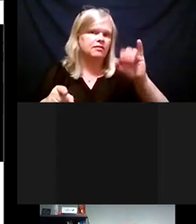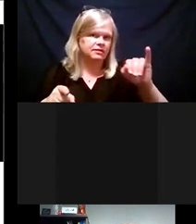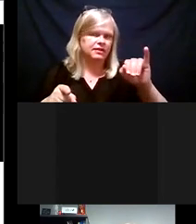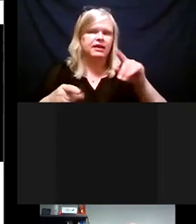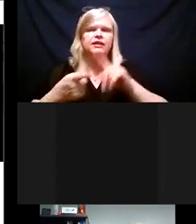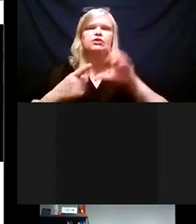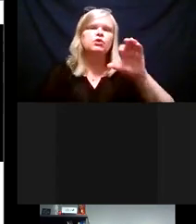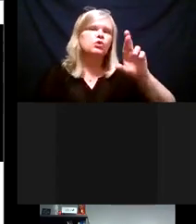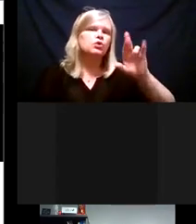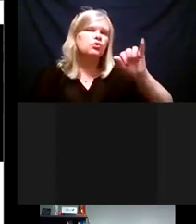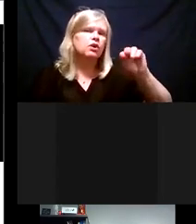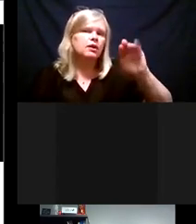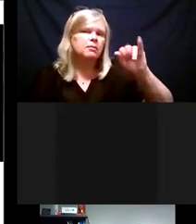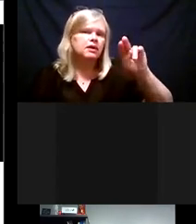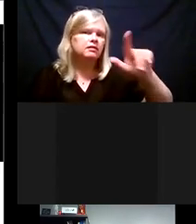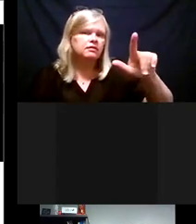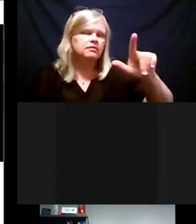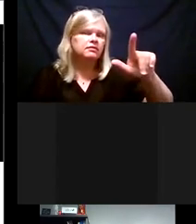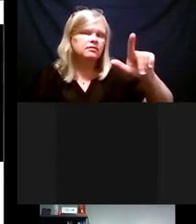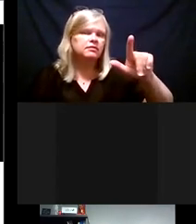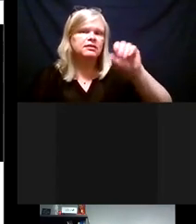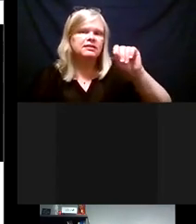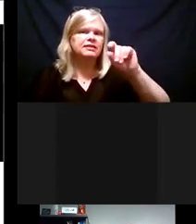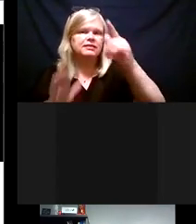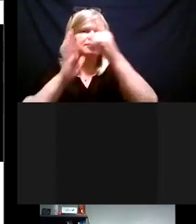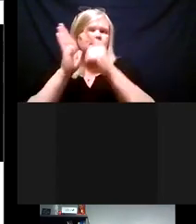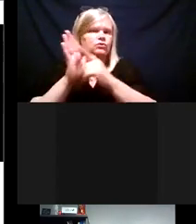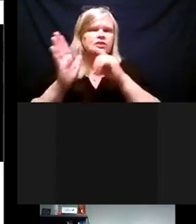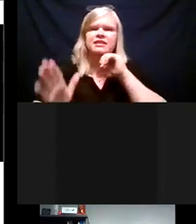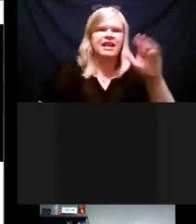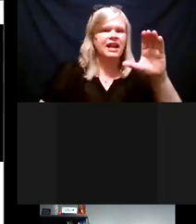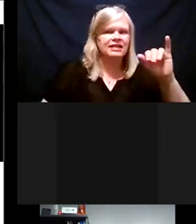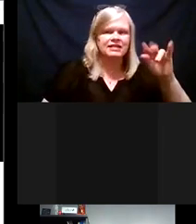STATUTE. WE GET QUESTIONS REGULARLY ABOUT